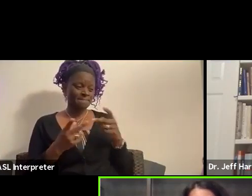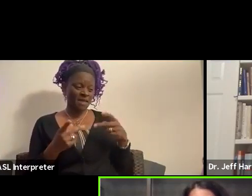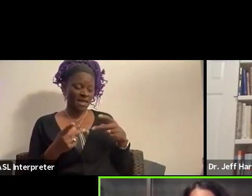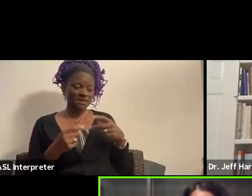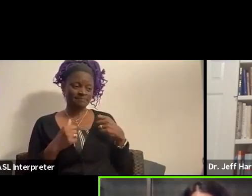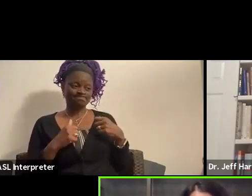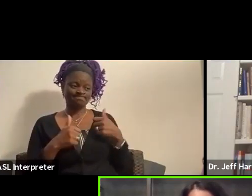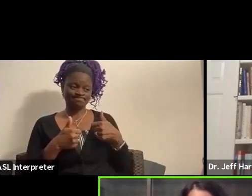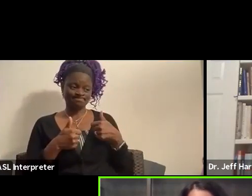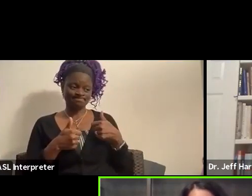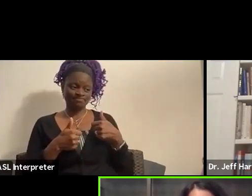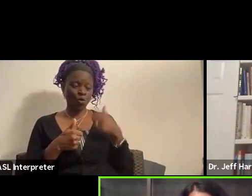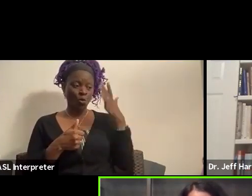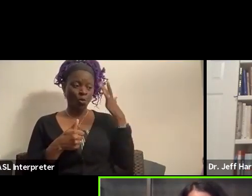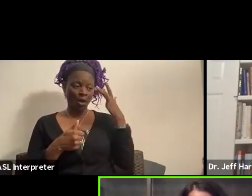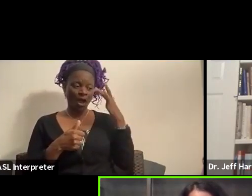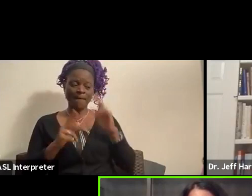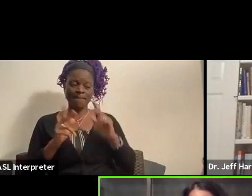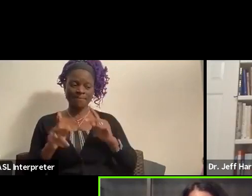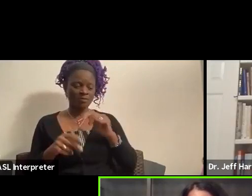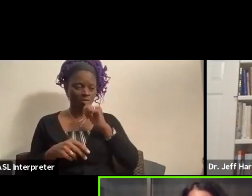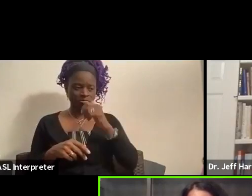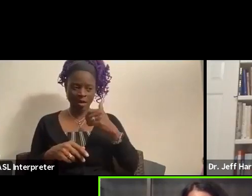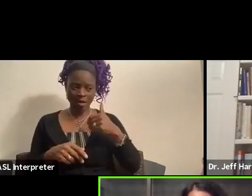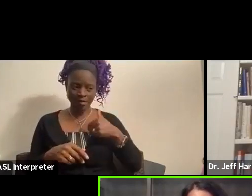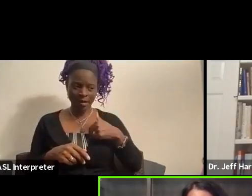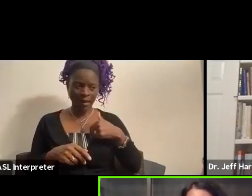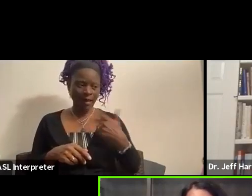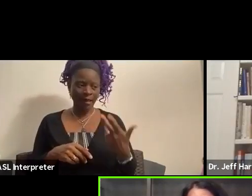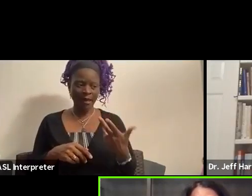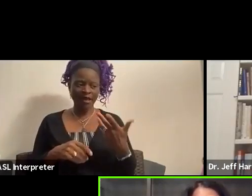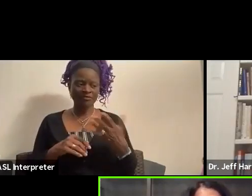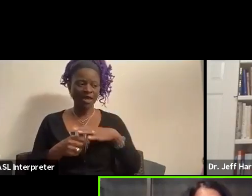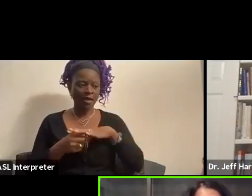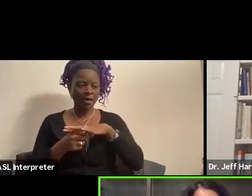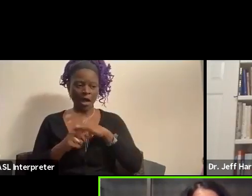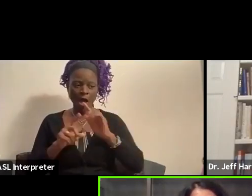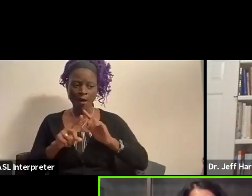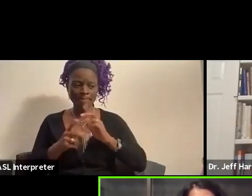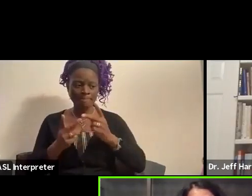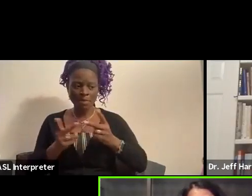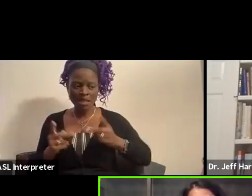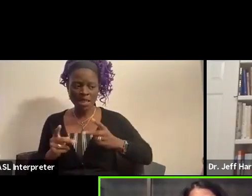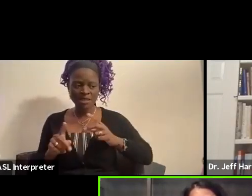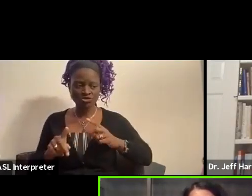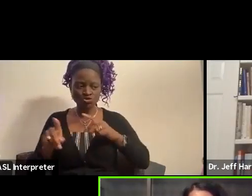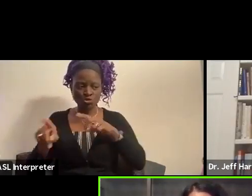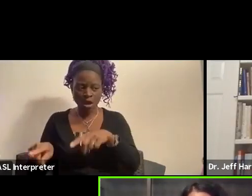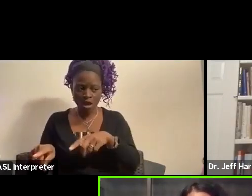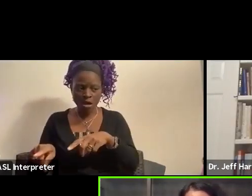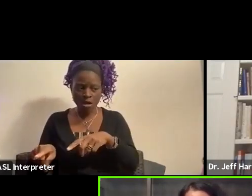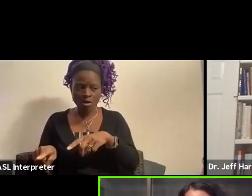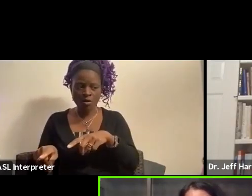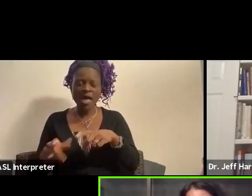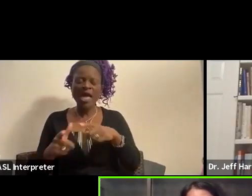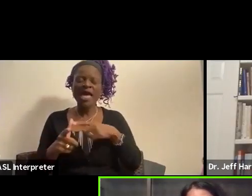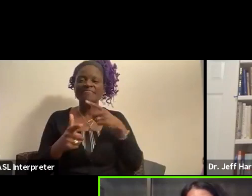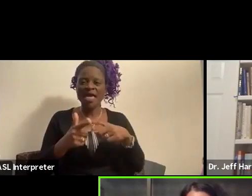have nowhere to go that do need to isolate or quarantine people who don't feel safe being in their